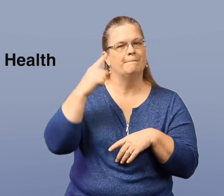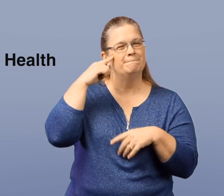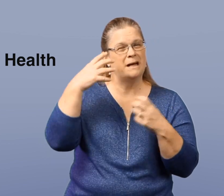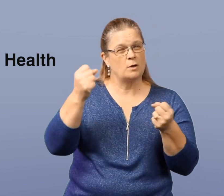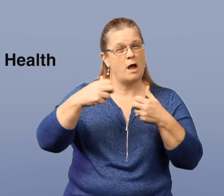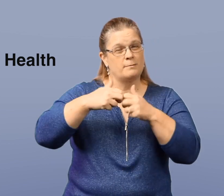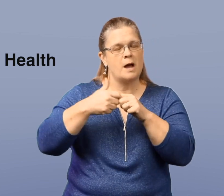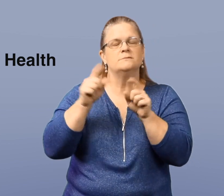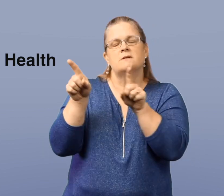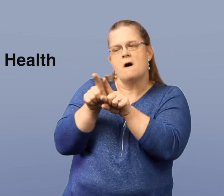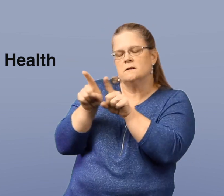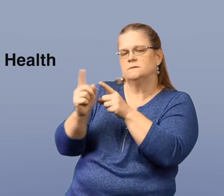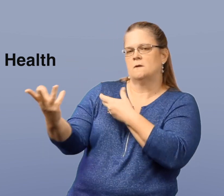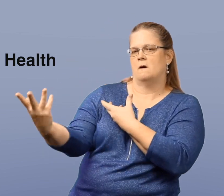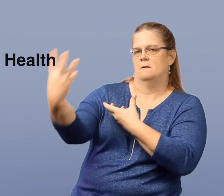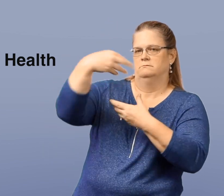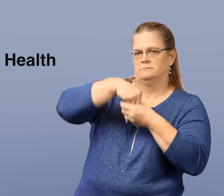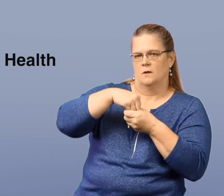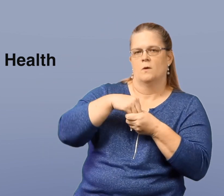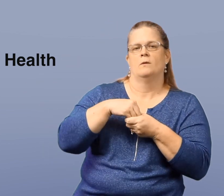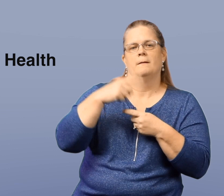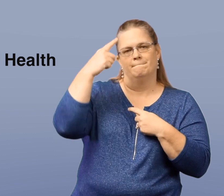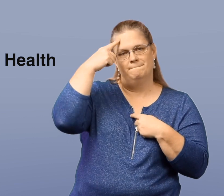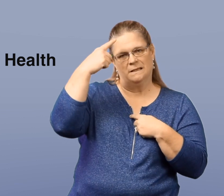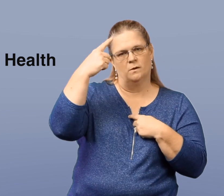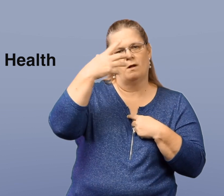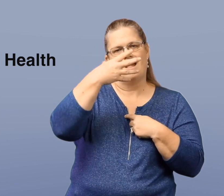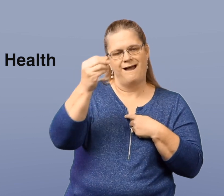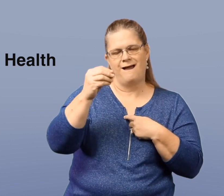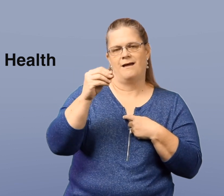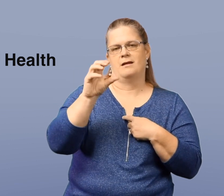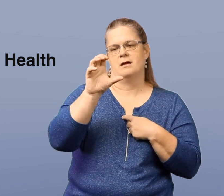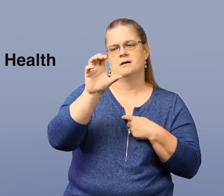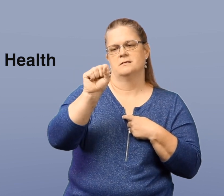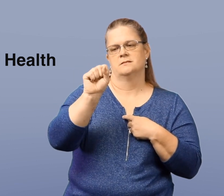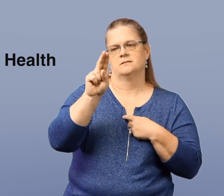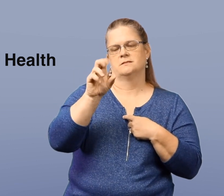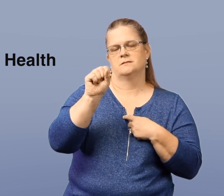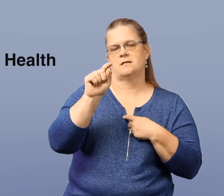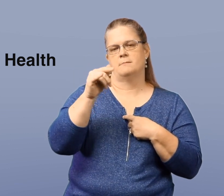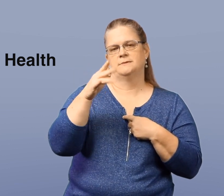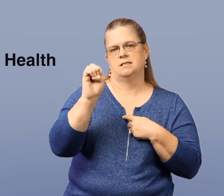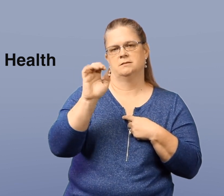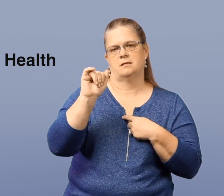Mental health problems include mental, and substance use disorders.